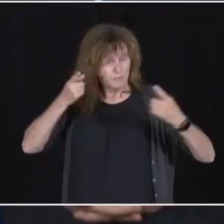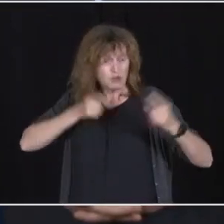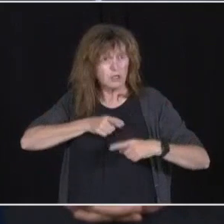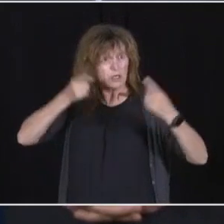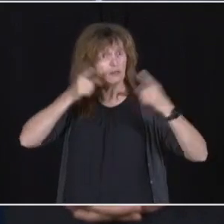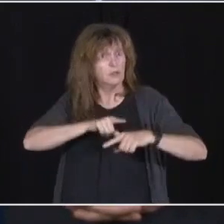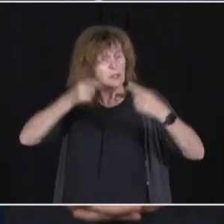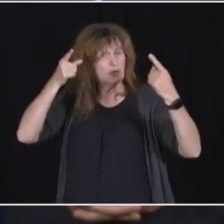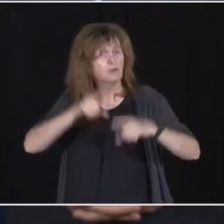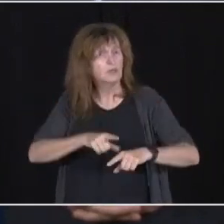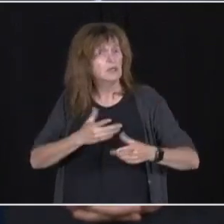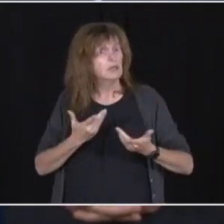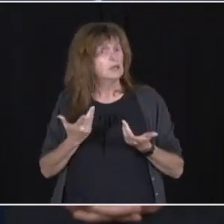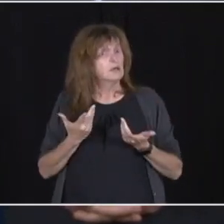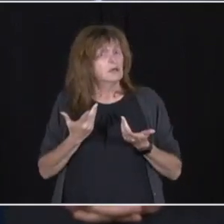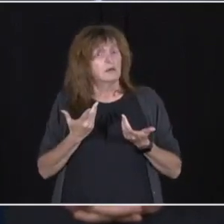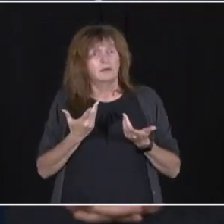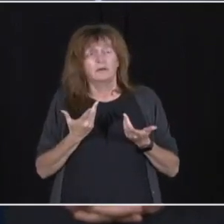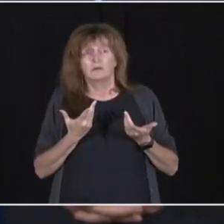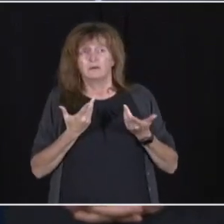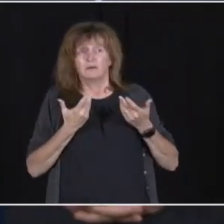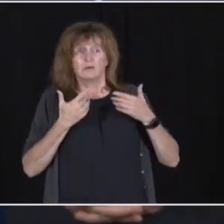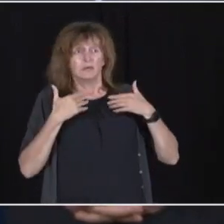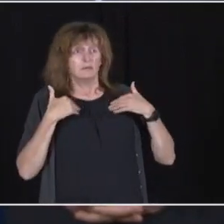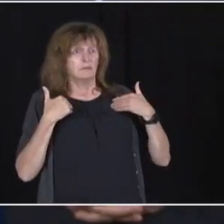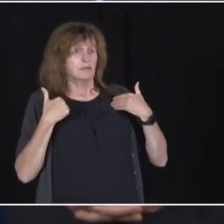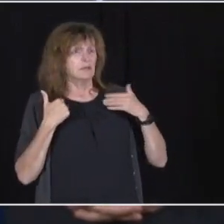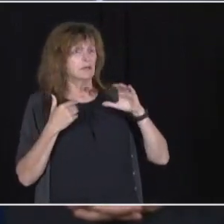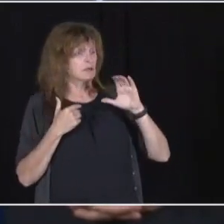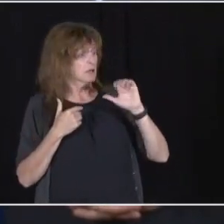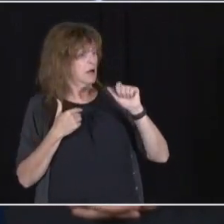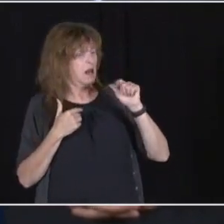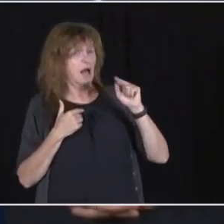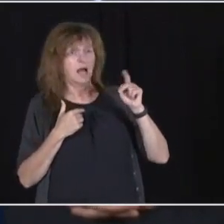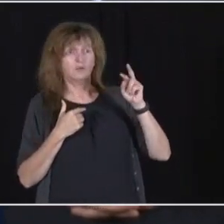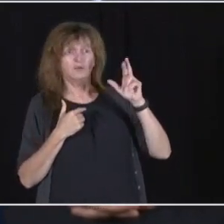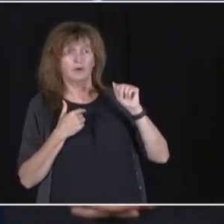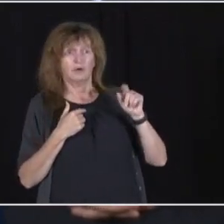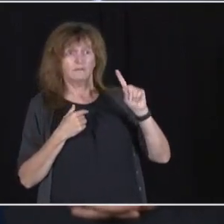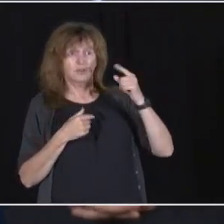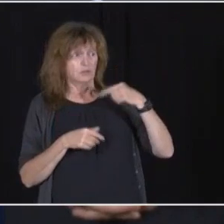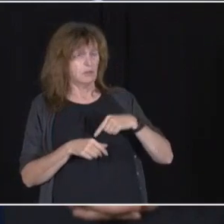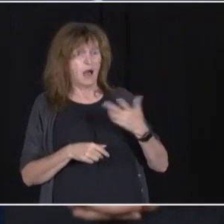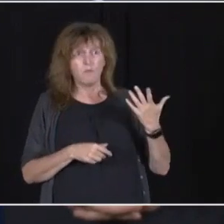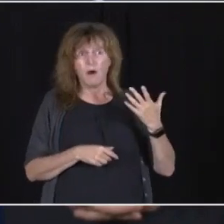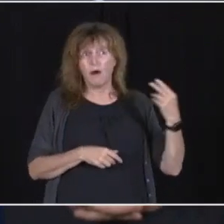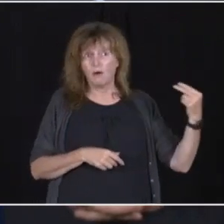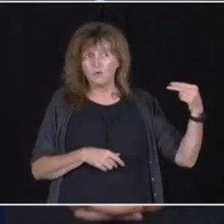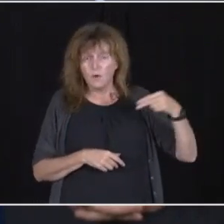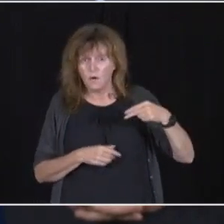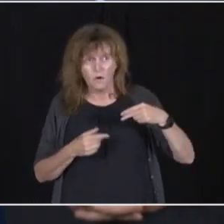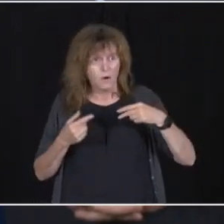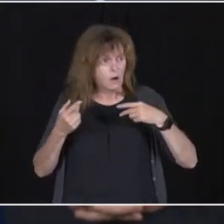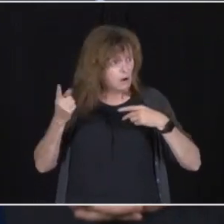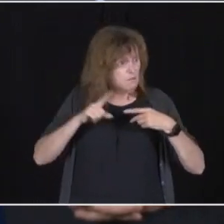Six pieces and it is unheard of to be very frank, no matter what party is in power, that everyone collaborated. All parties.